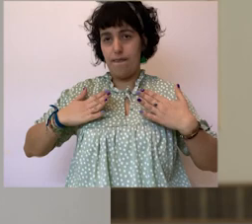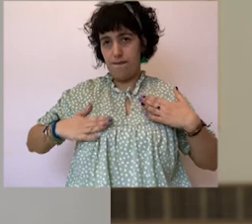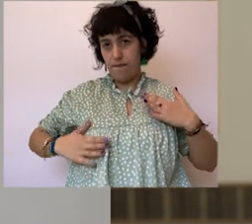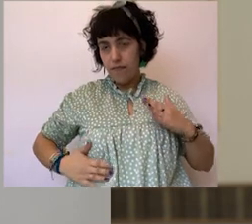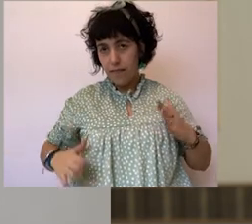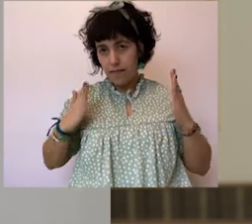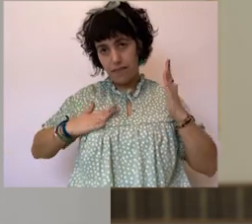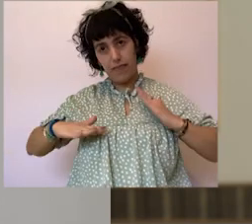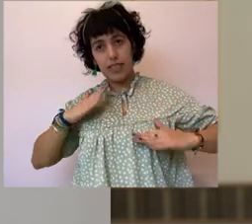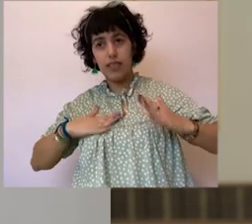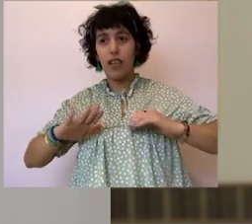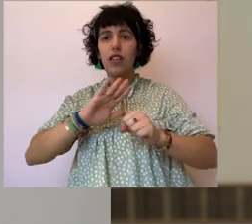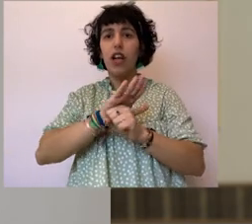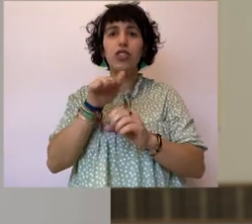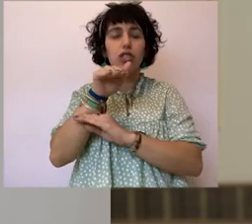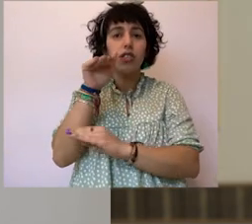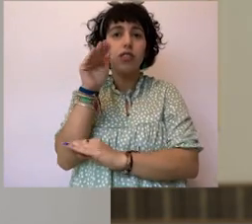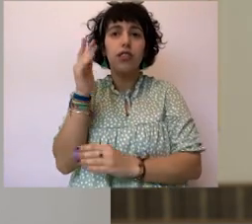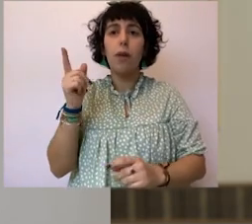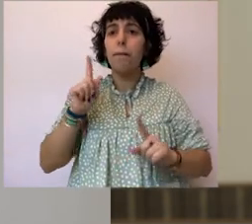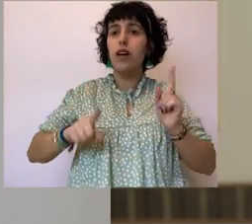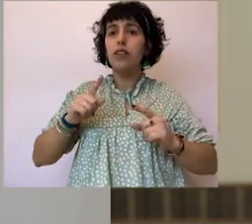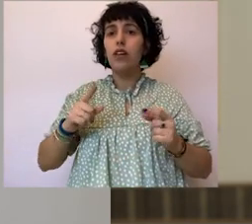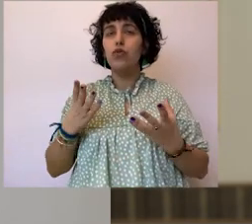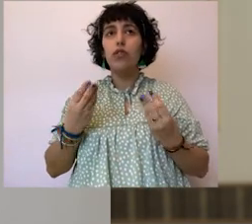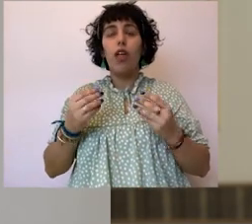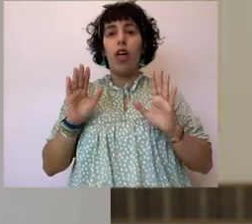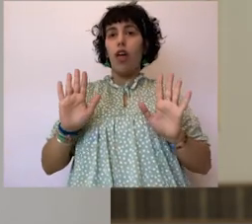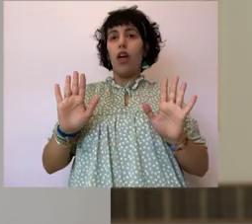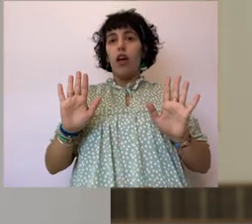So if I am physically abused, sometimes, yes I freeze. Because there